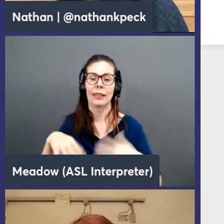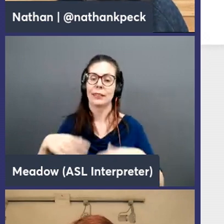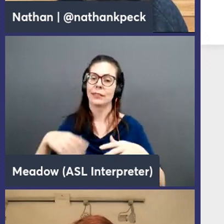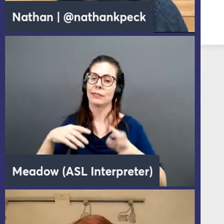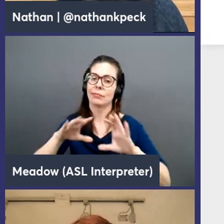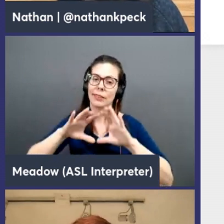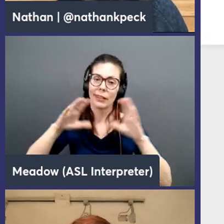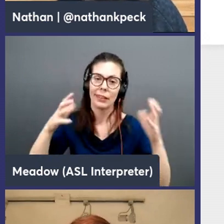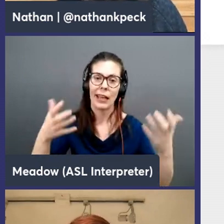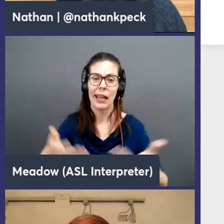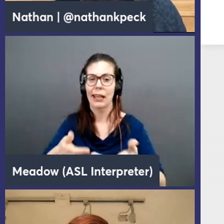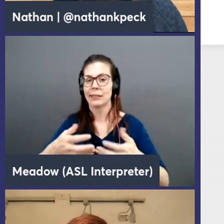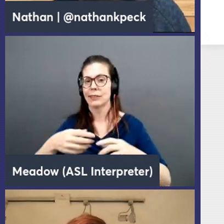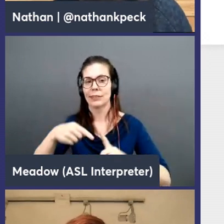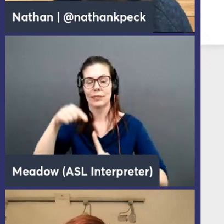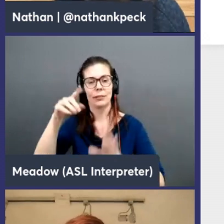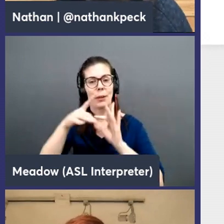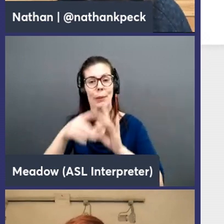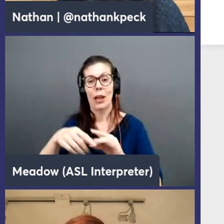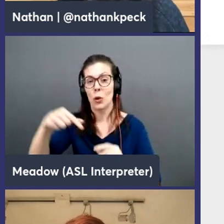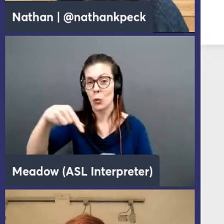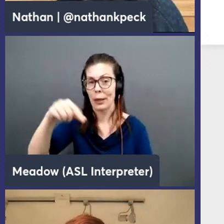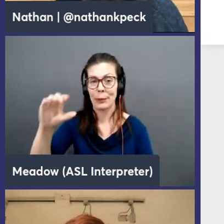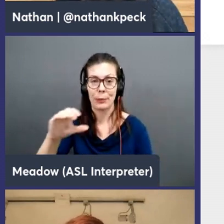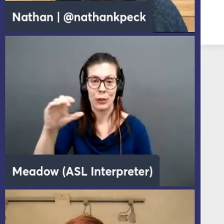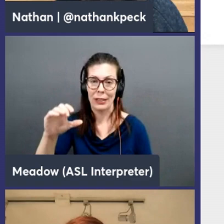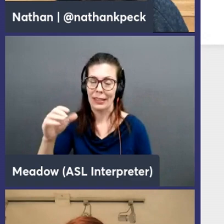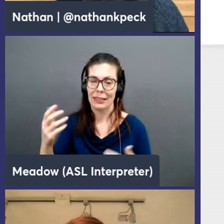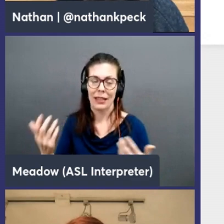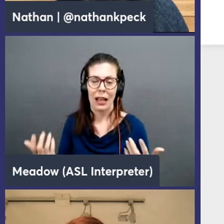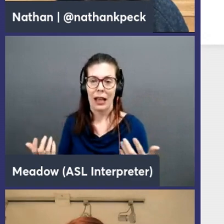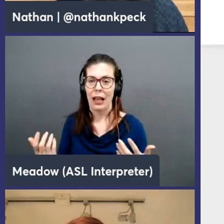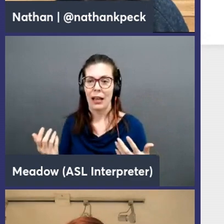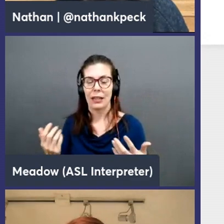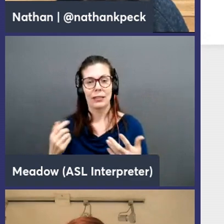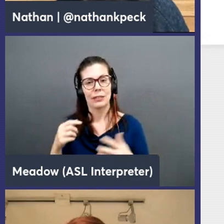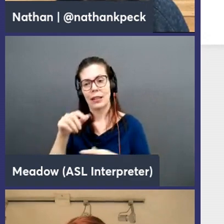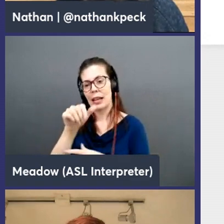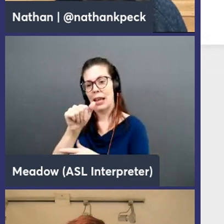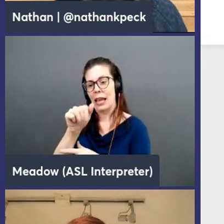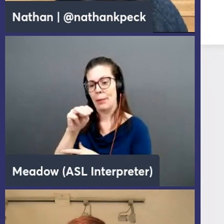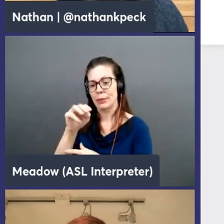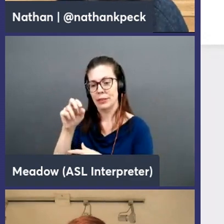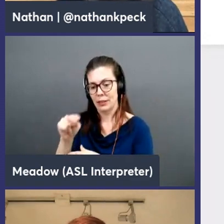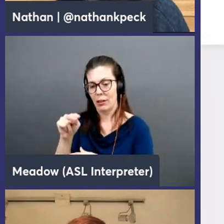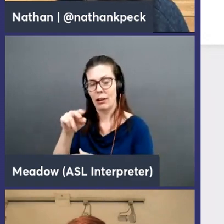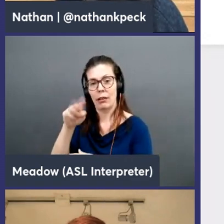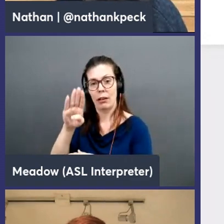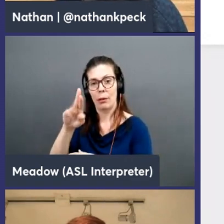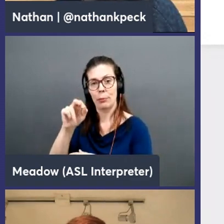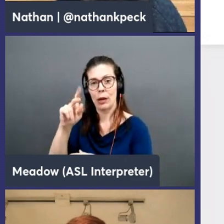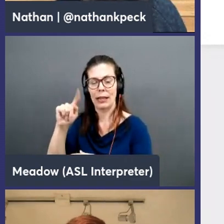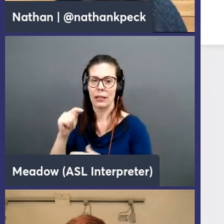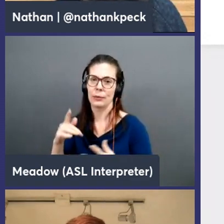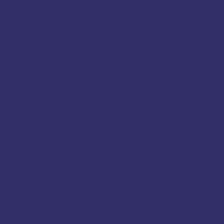on quantum computing and Amazon Braket, and I'm really excited to see where this technology goes!